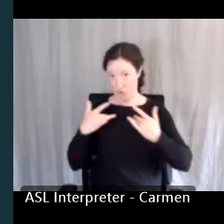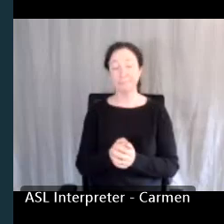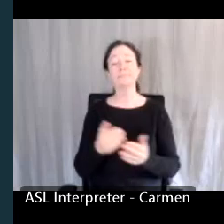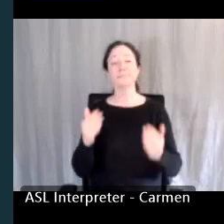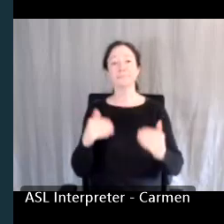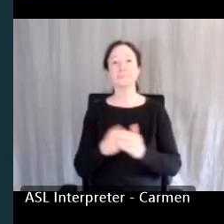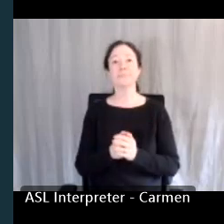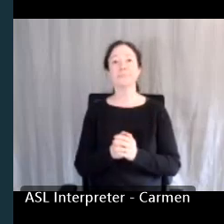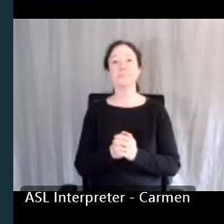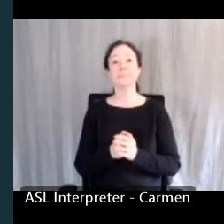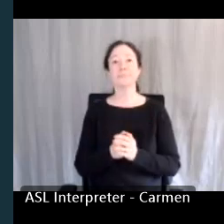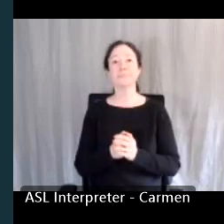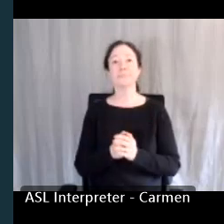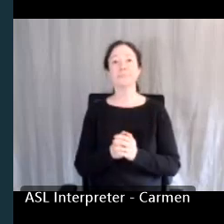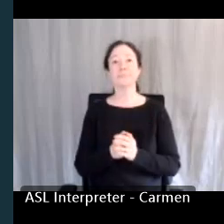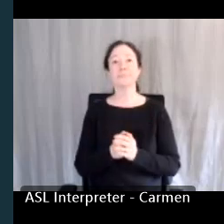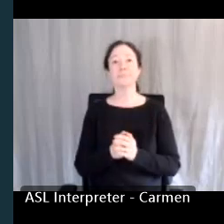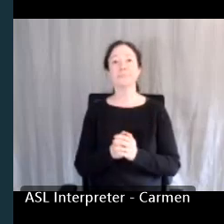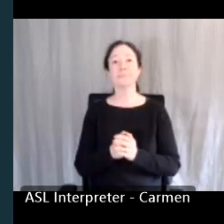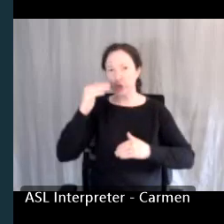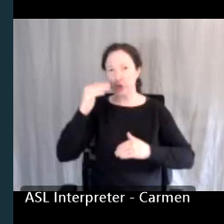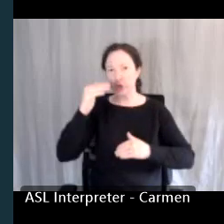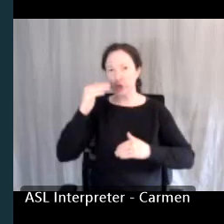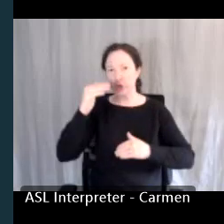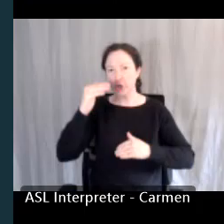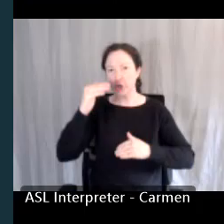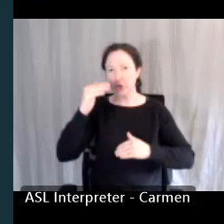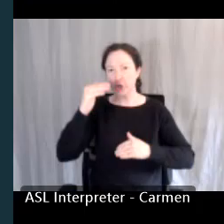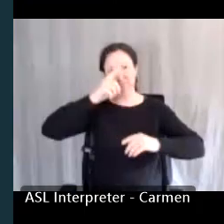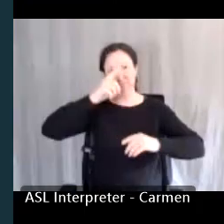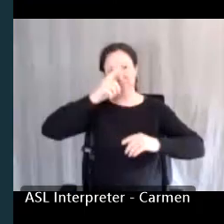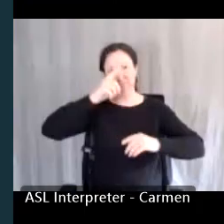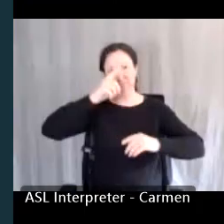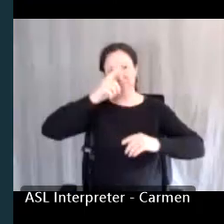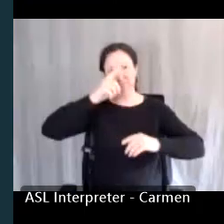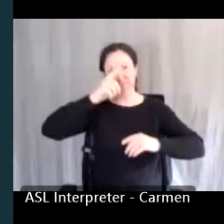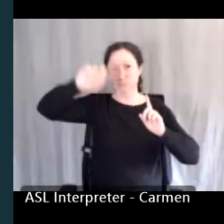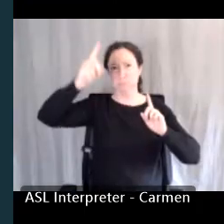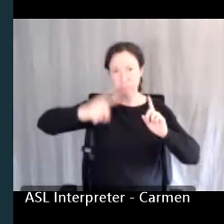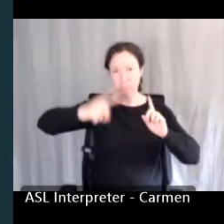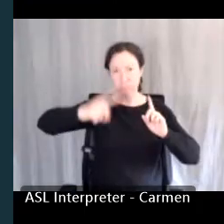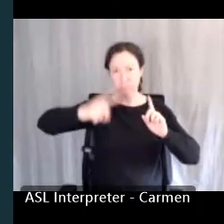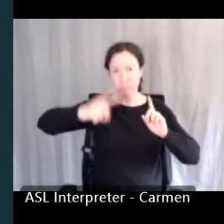So blood sugar dis dysregulation, meaning blood sugar bouncing up and then popping down, dropping down